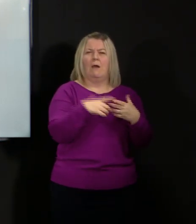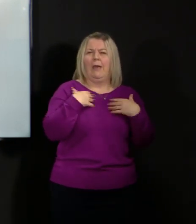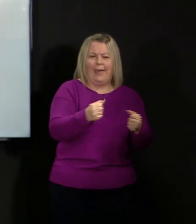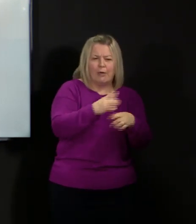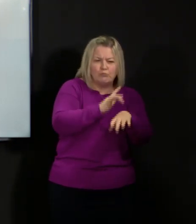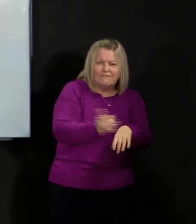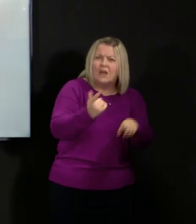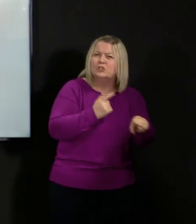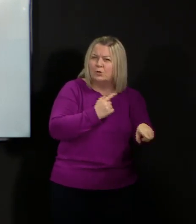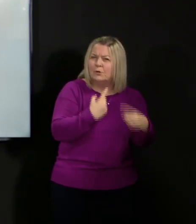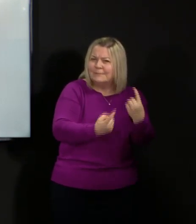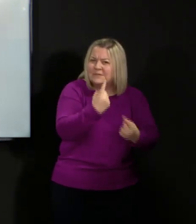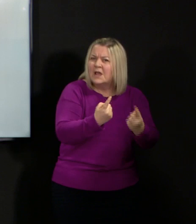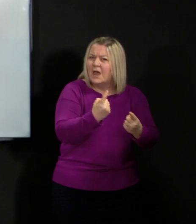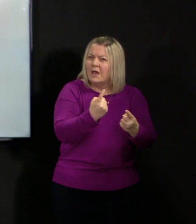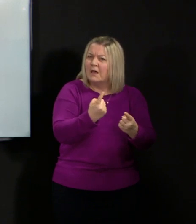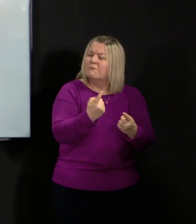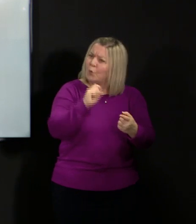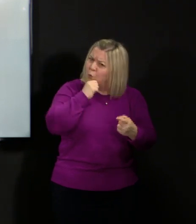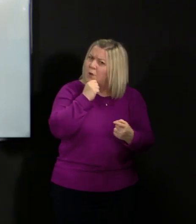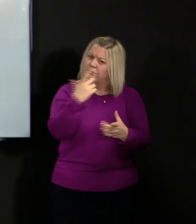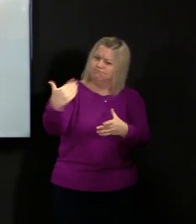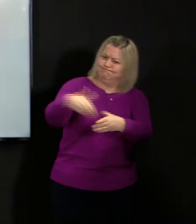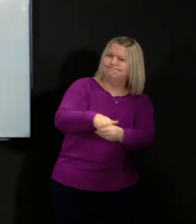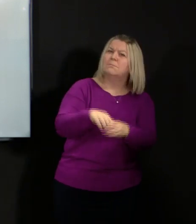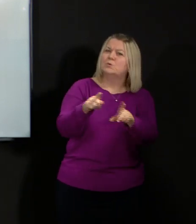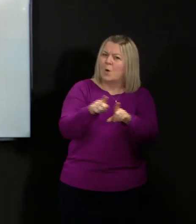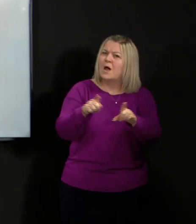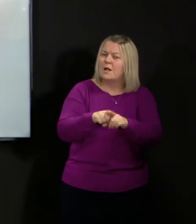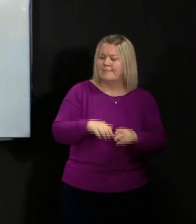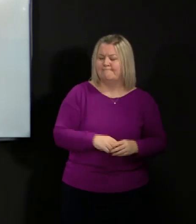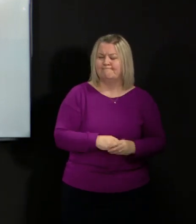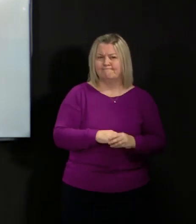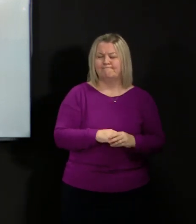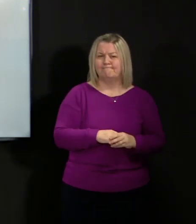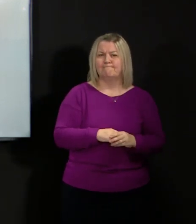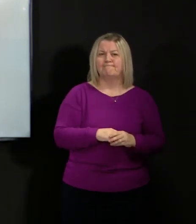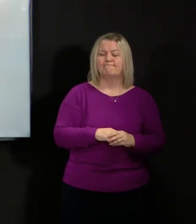result of the work of the professional regulatory bodies. In terms of breakdown